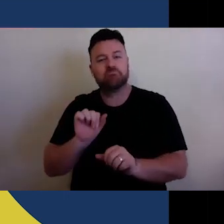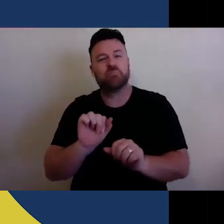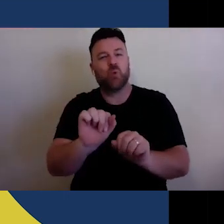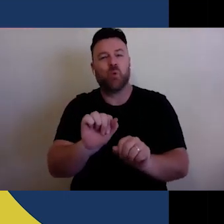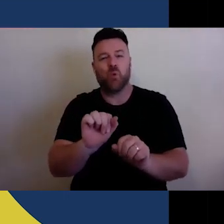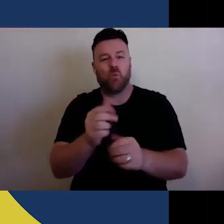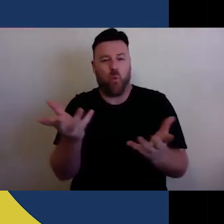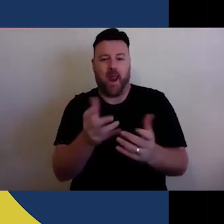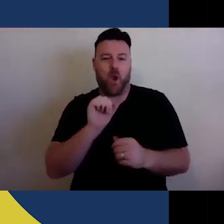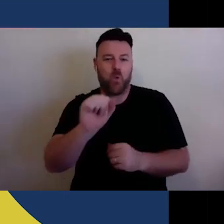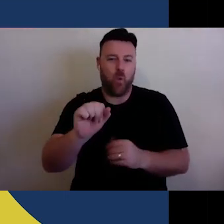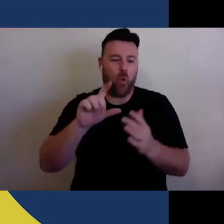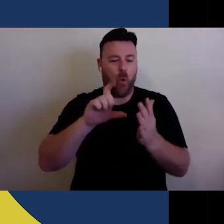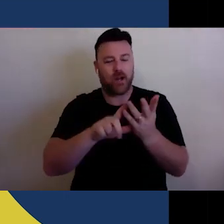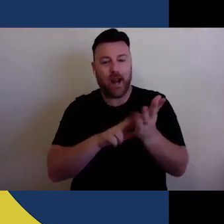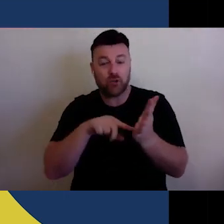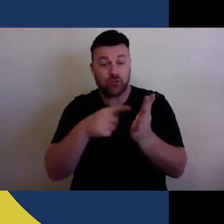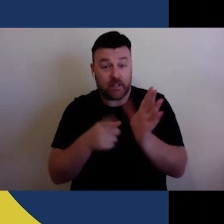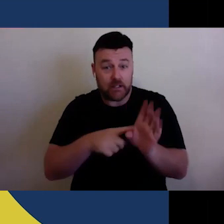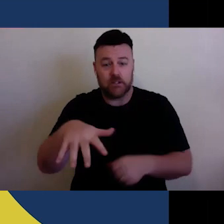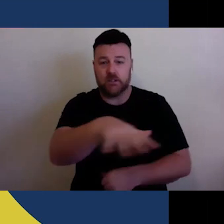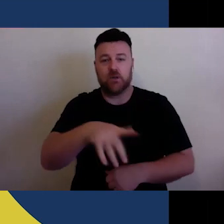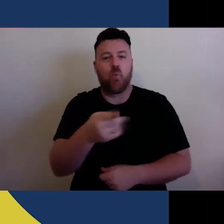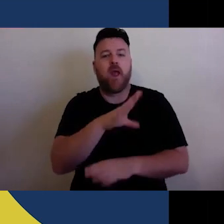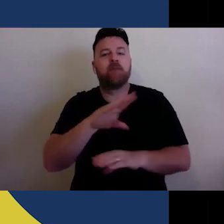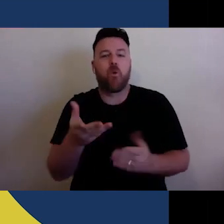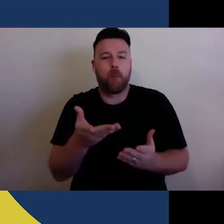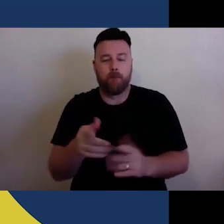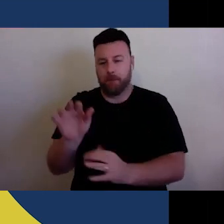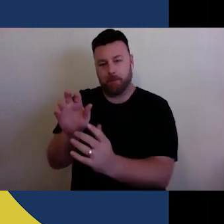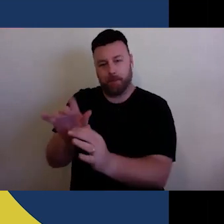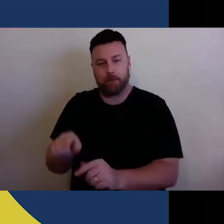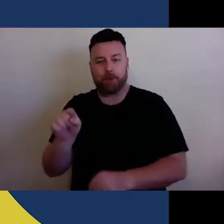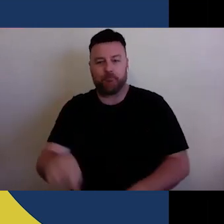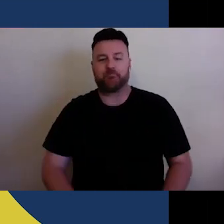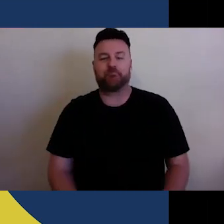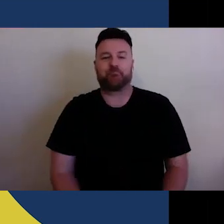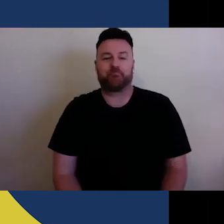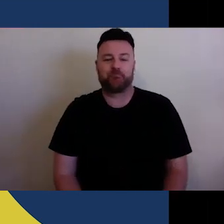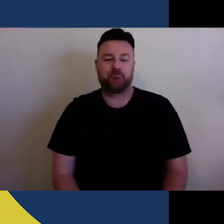what country you are joining us today from.